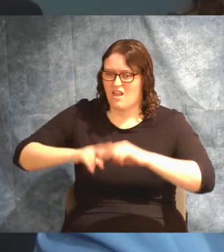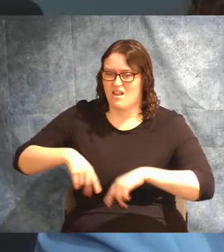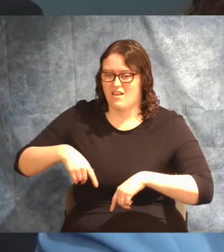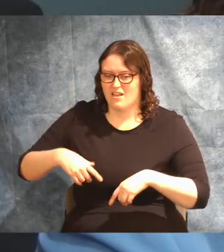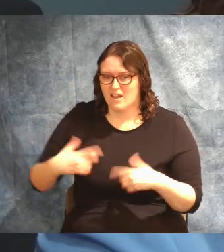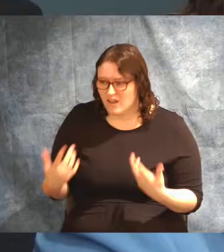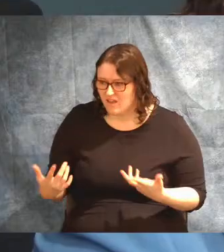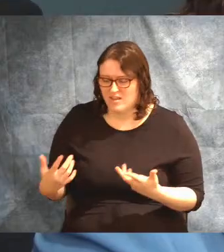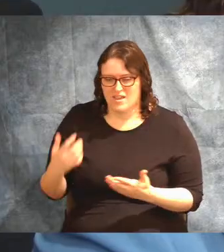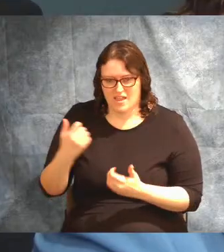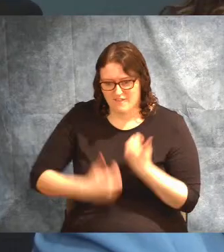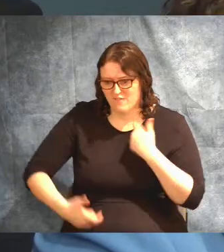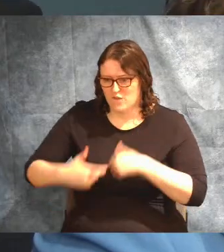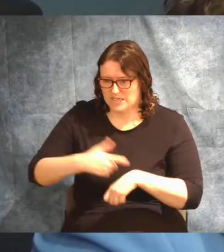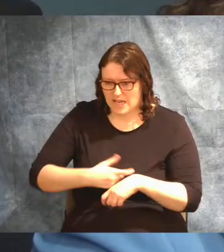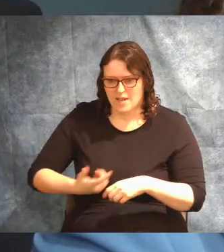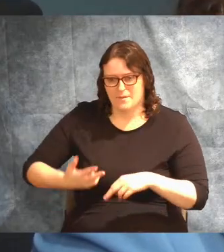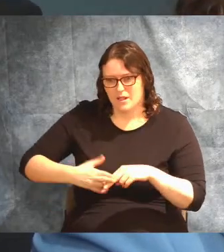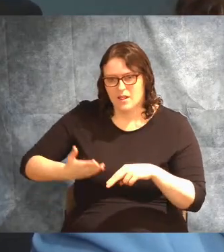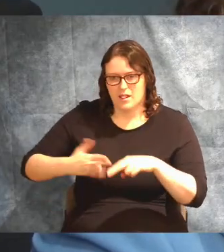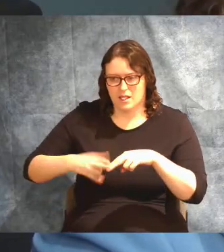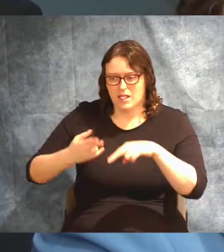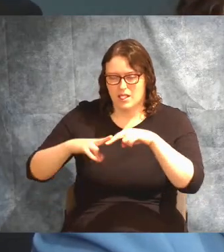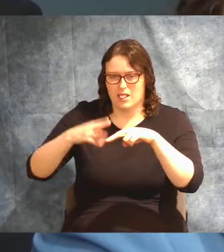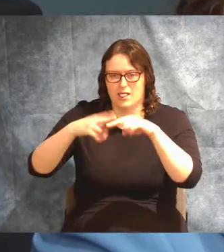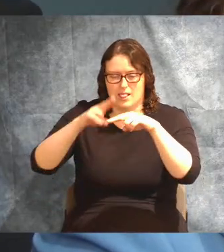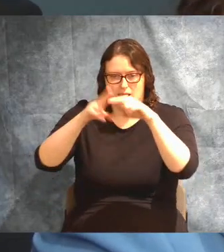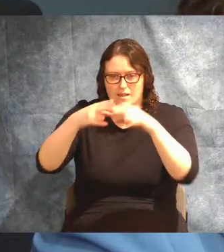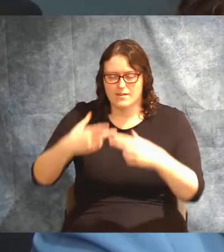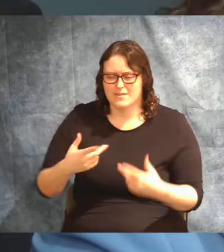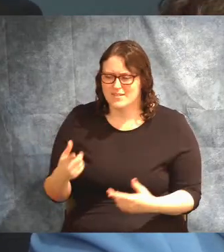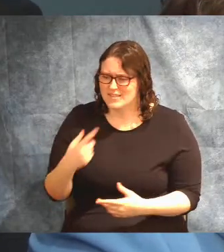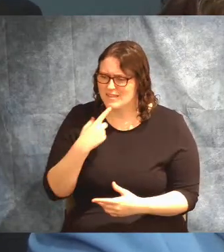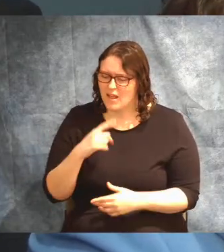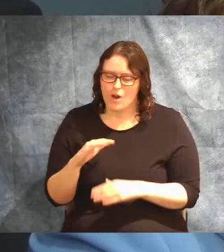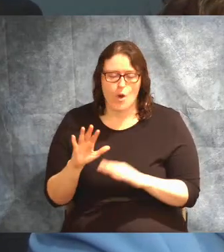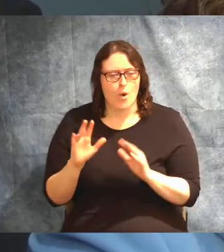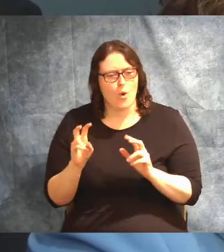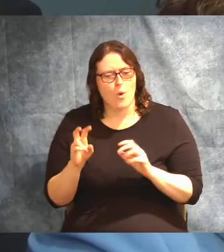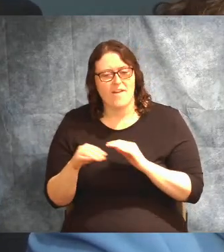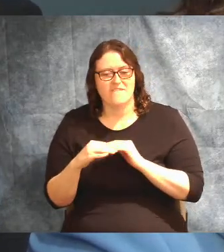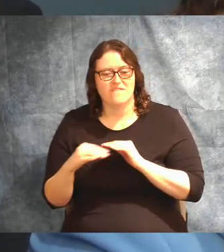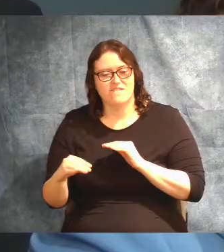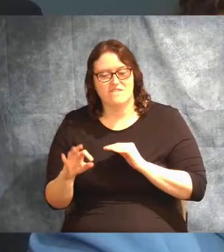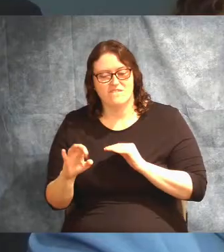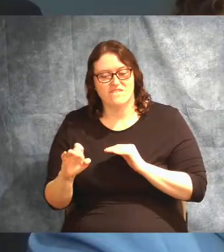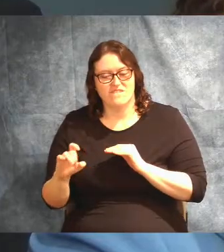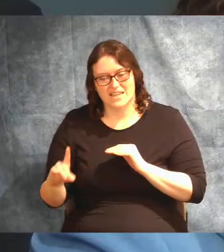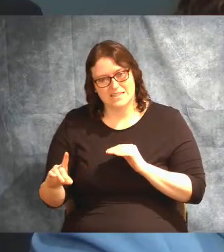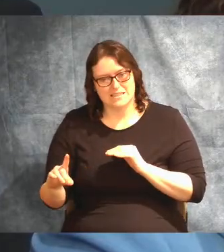Every time you look, they got an increase. they said they got to fix infrastructure. Well,